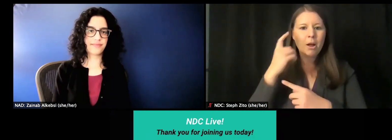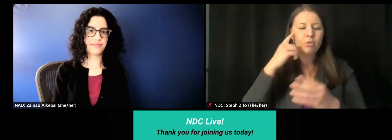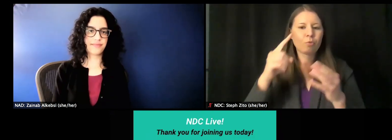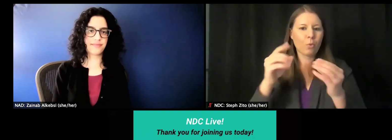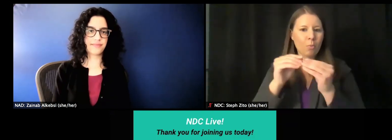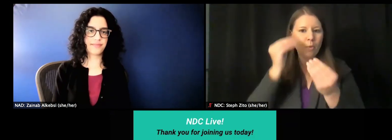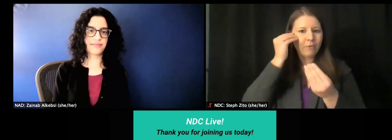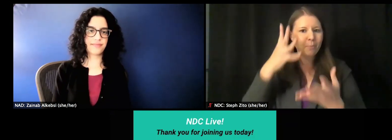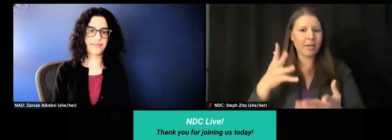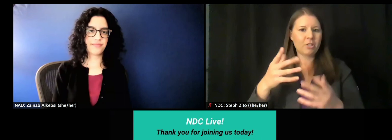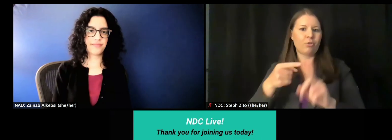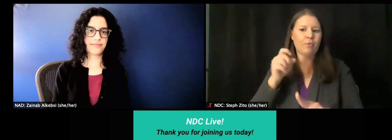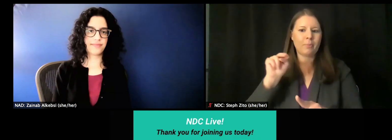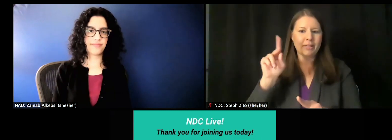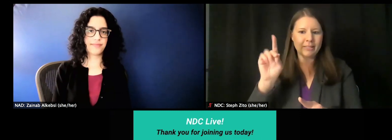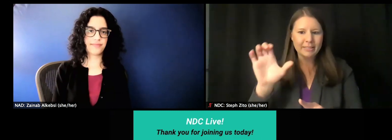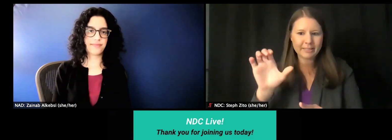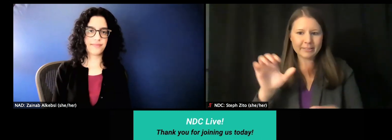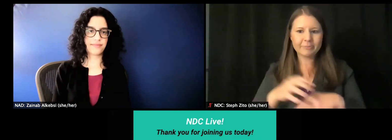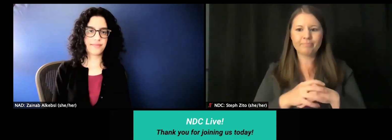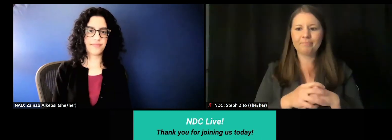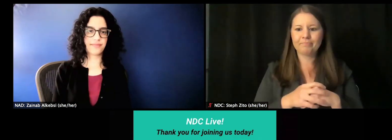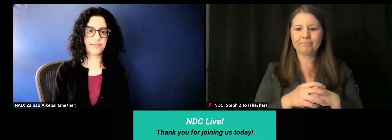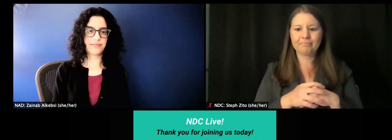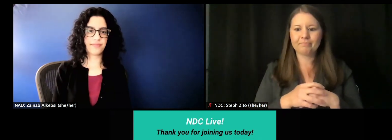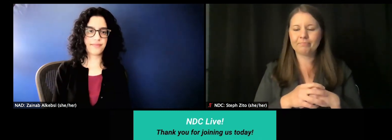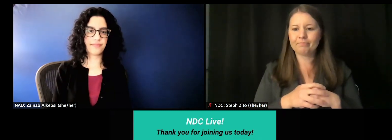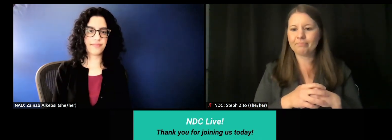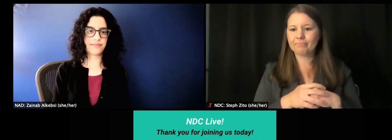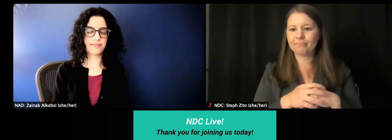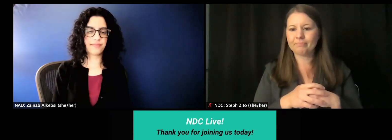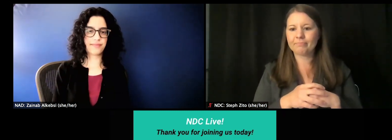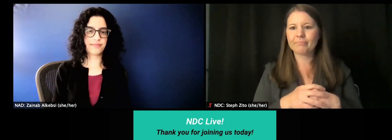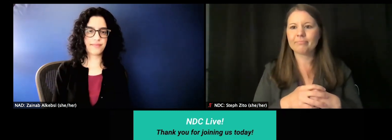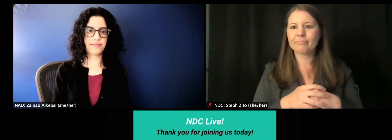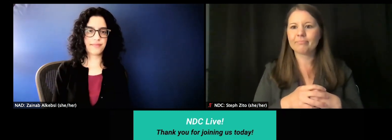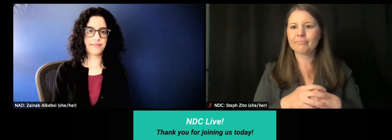Remember to keep an eye on the chat box as there is more information and resources being shared there.